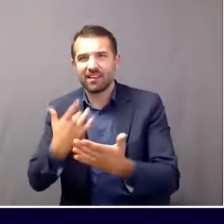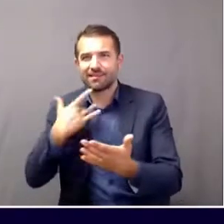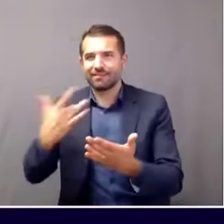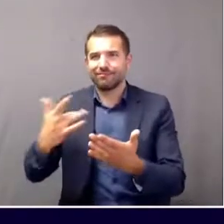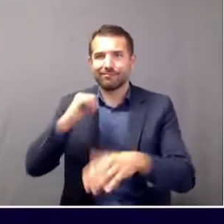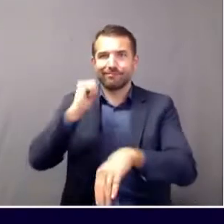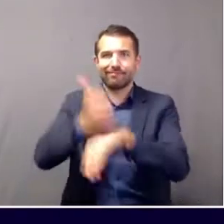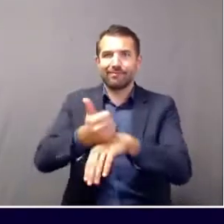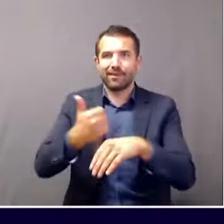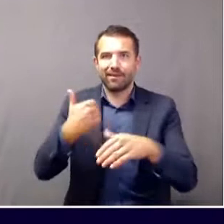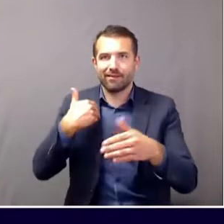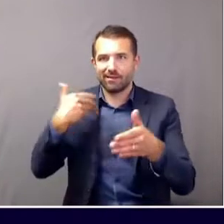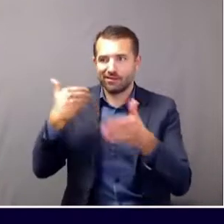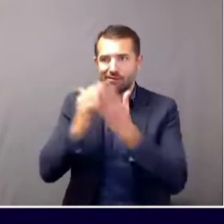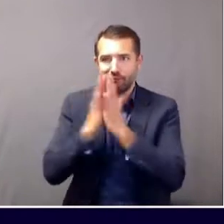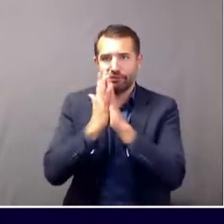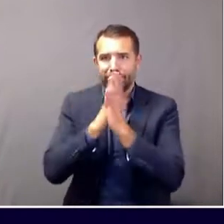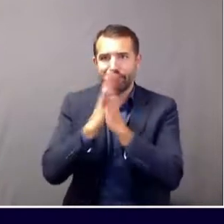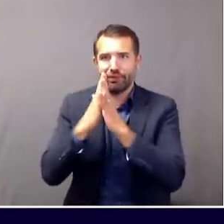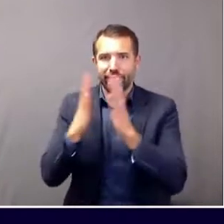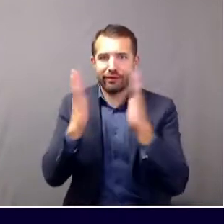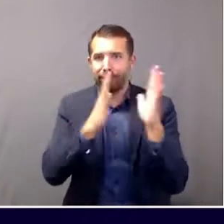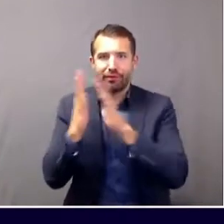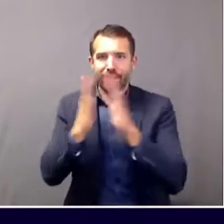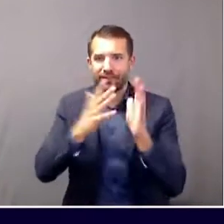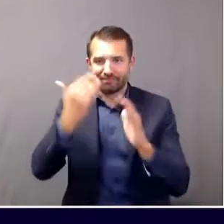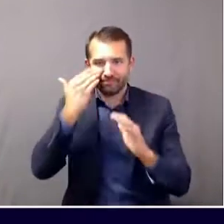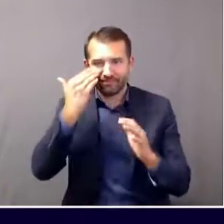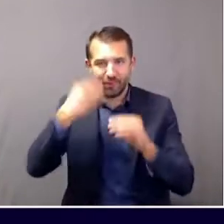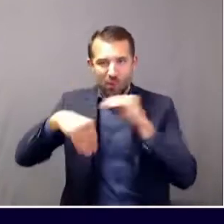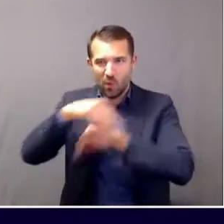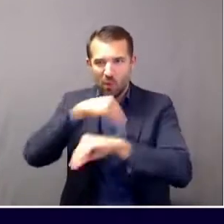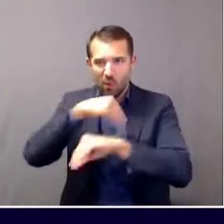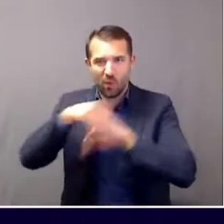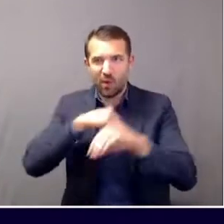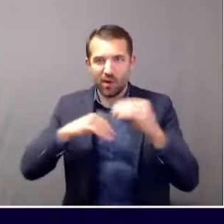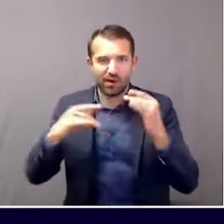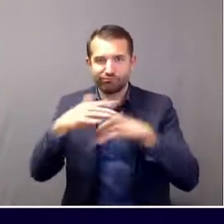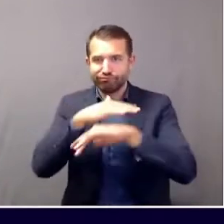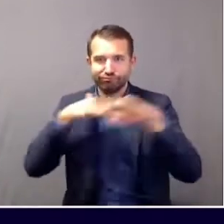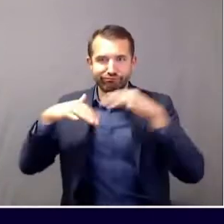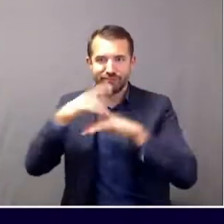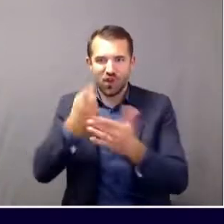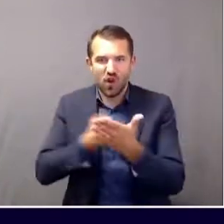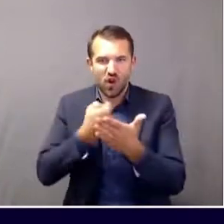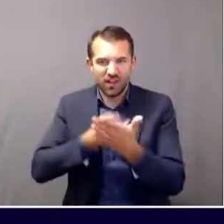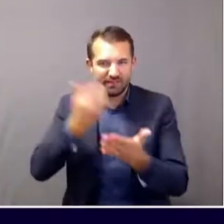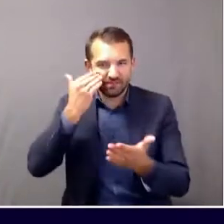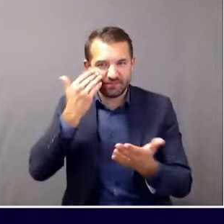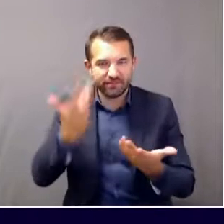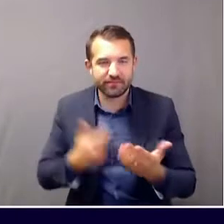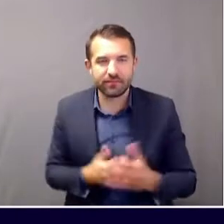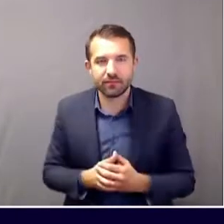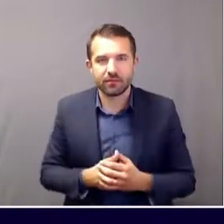the kids are always moving so